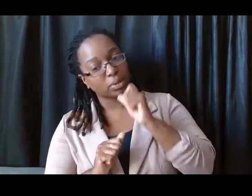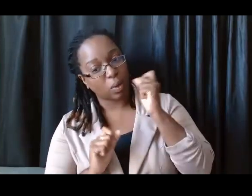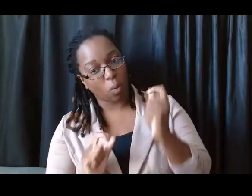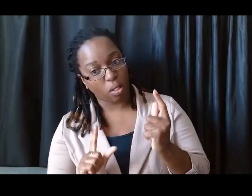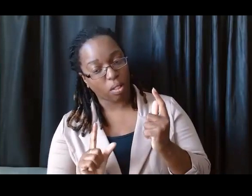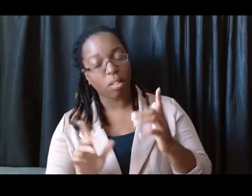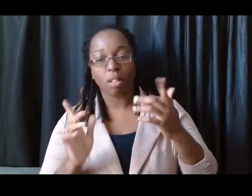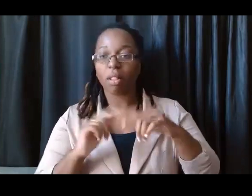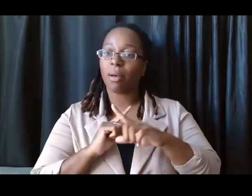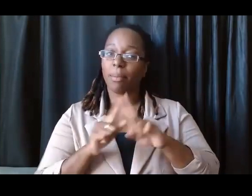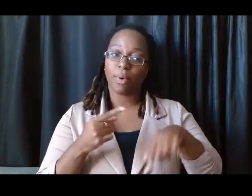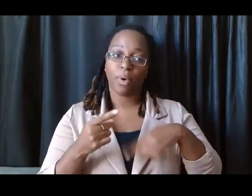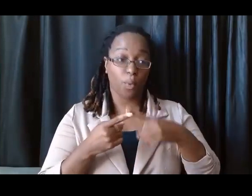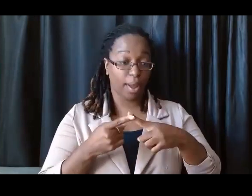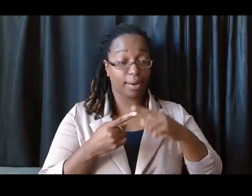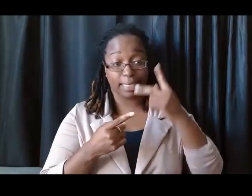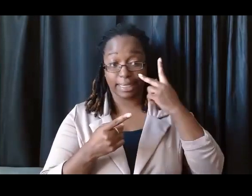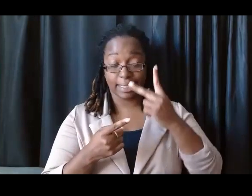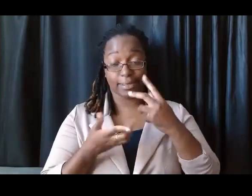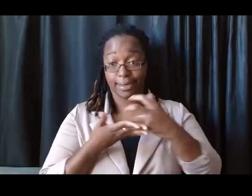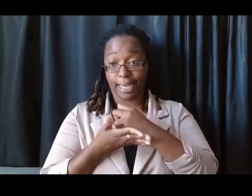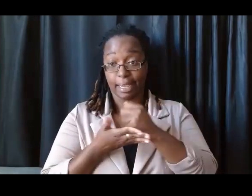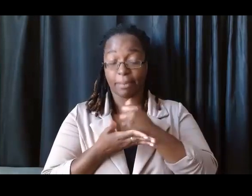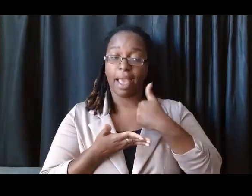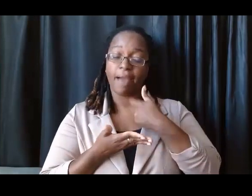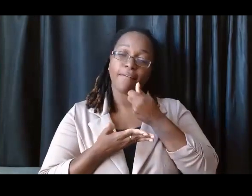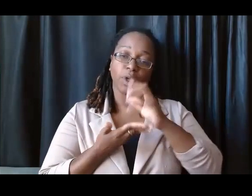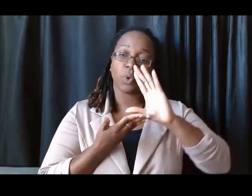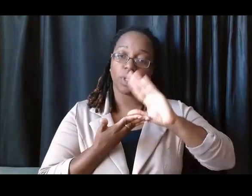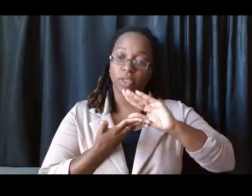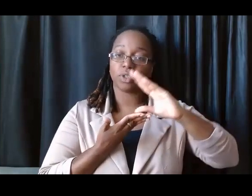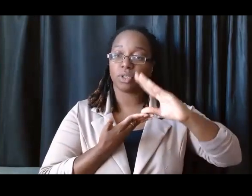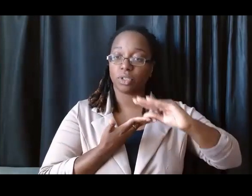they have these deductions and what's left, countable income has to be low enough.